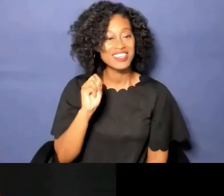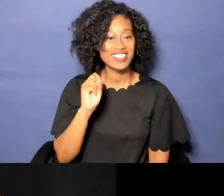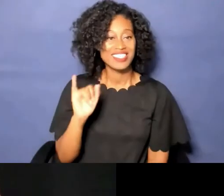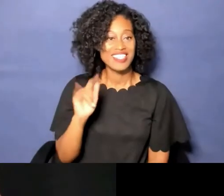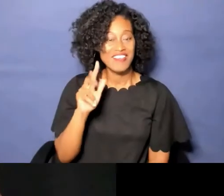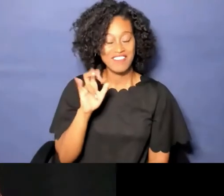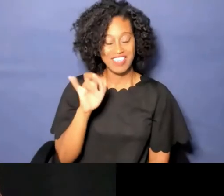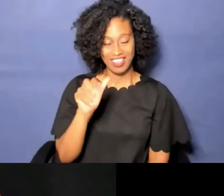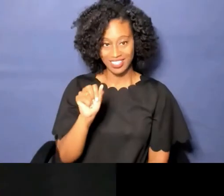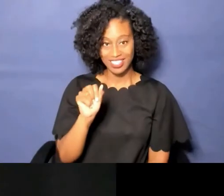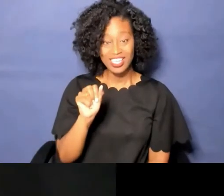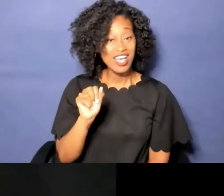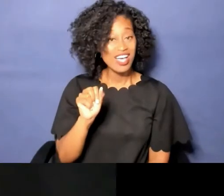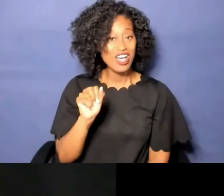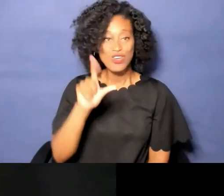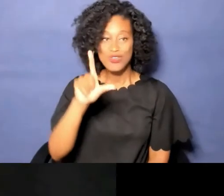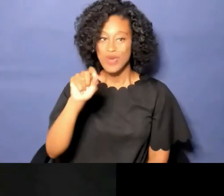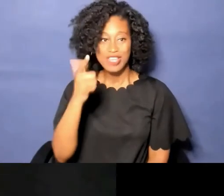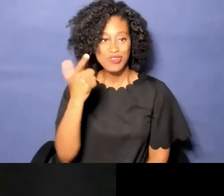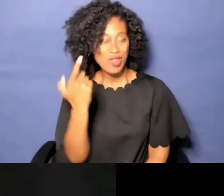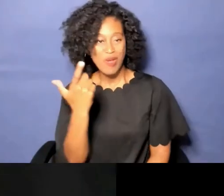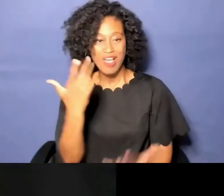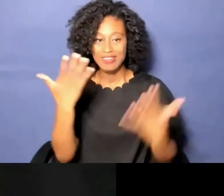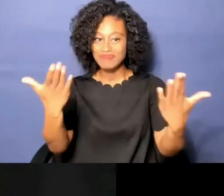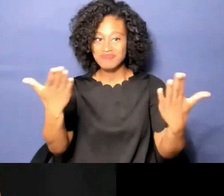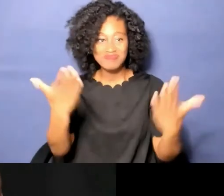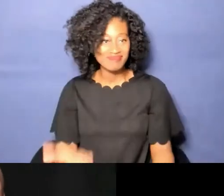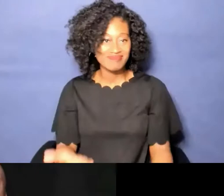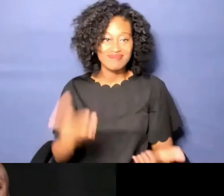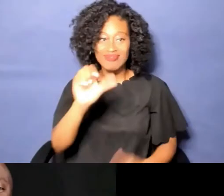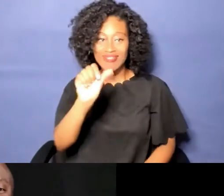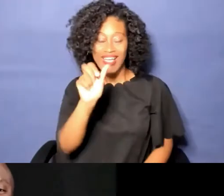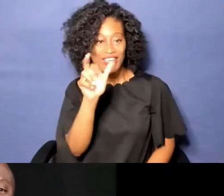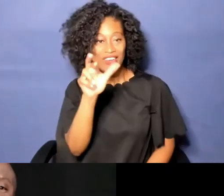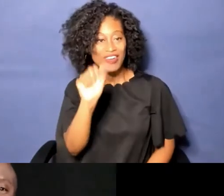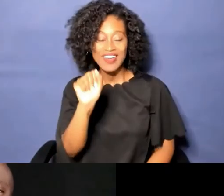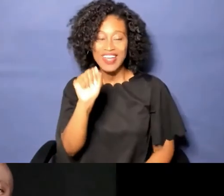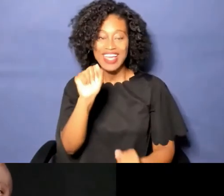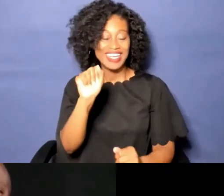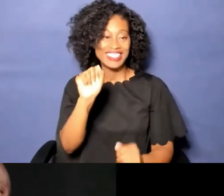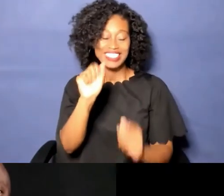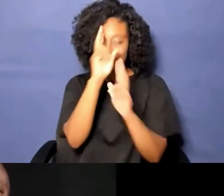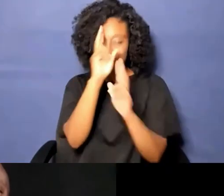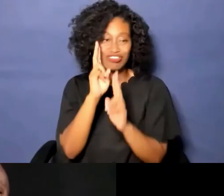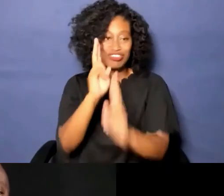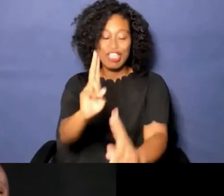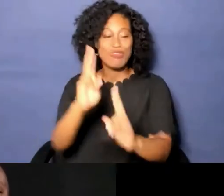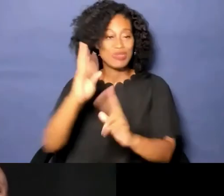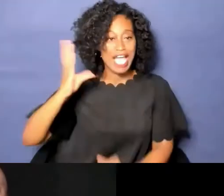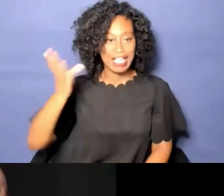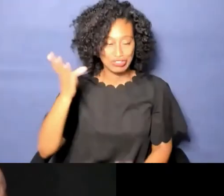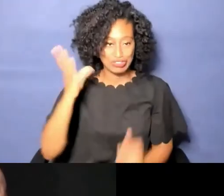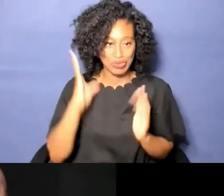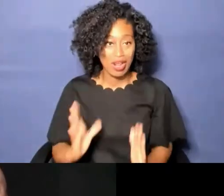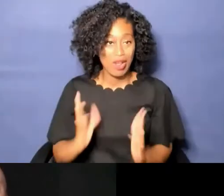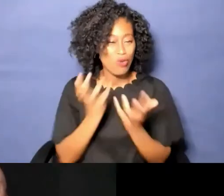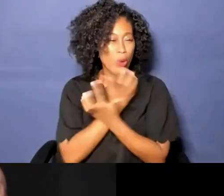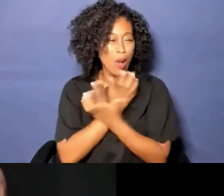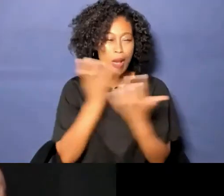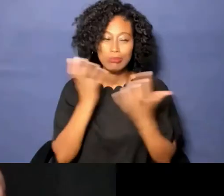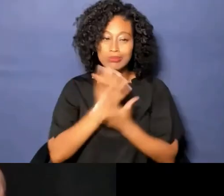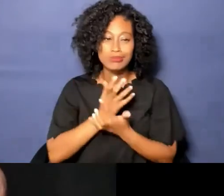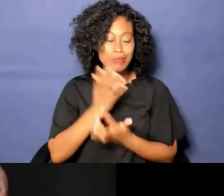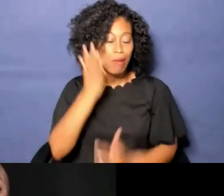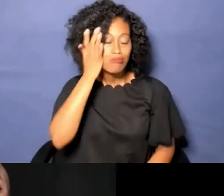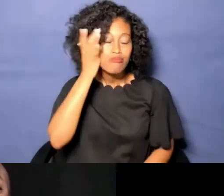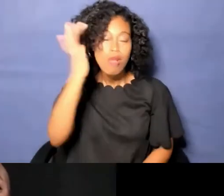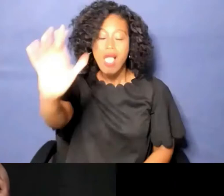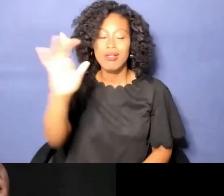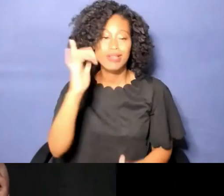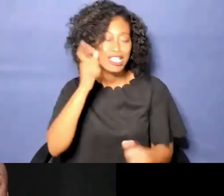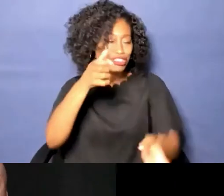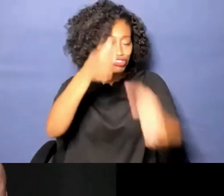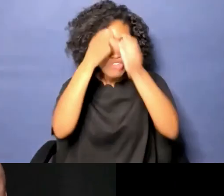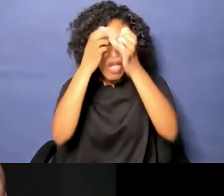the Distinguished Lecture that you just delivered is as brilliant and as scholarly and important as